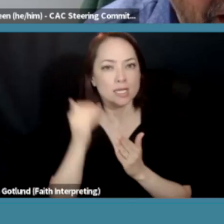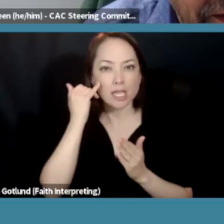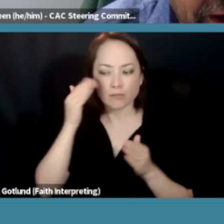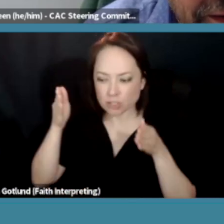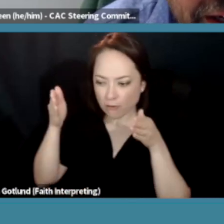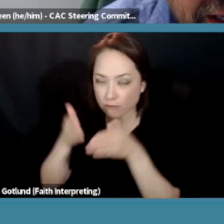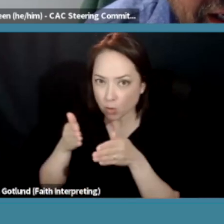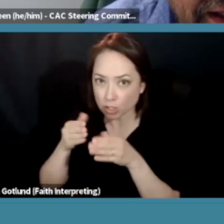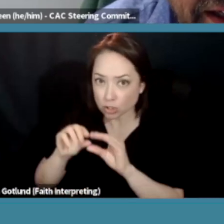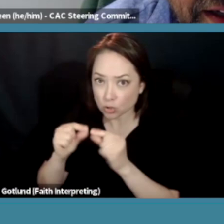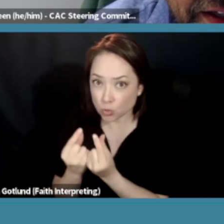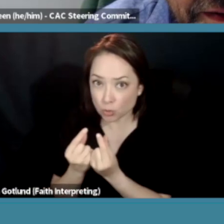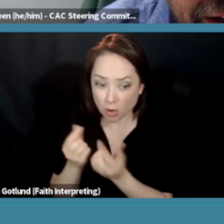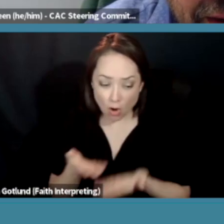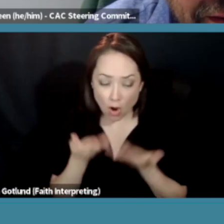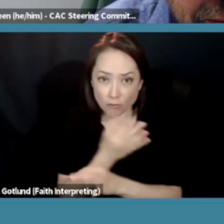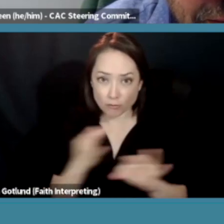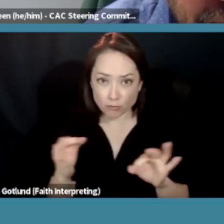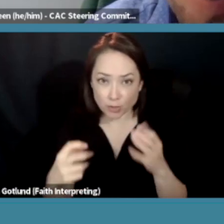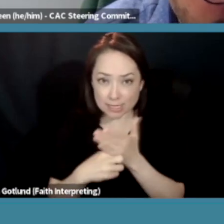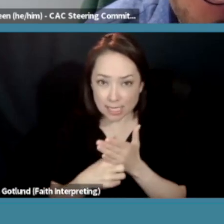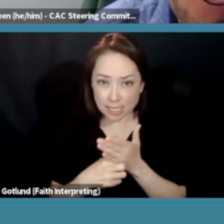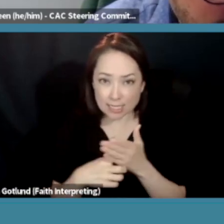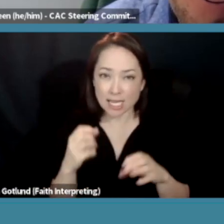offering free tickets, and then collecting feedback from people.